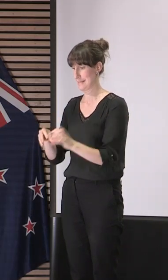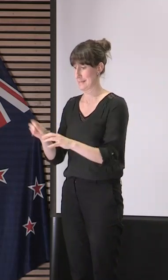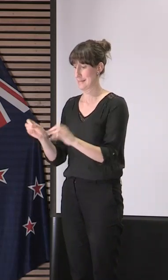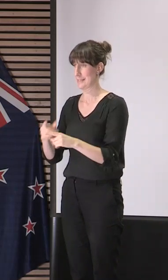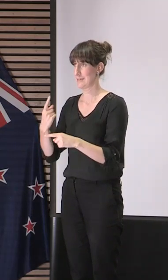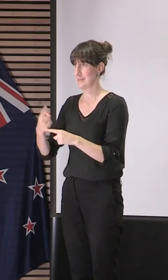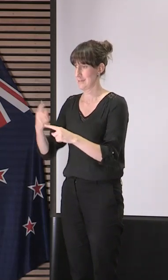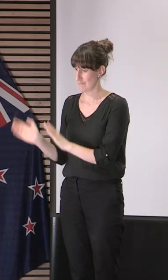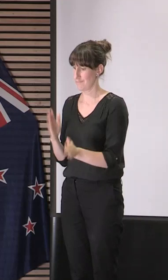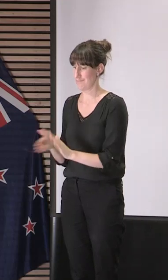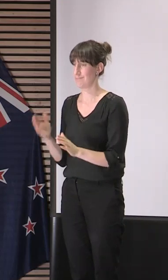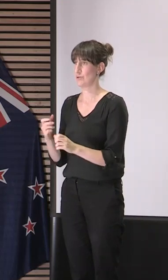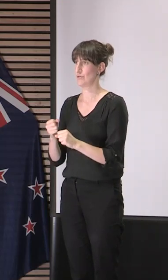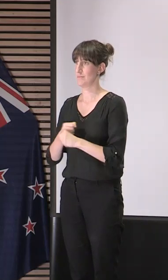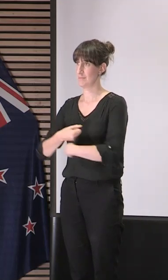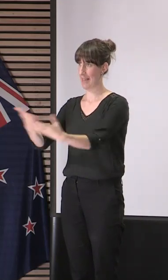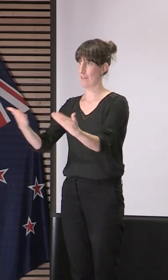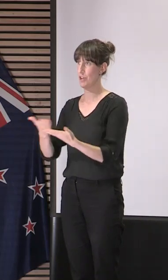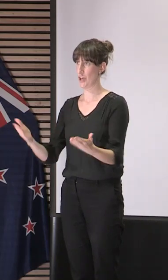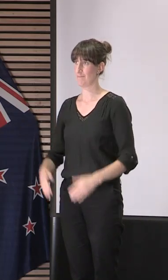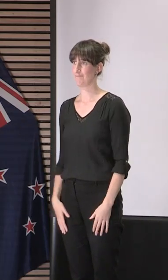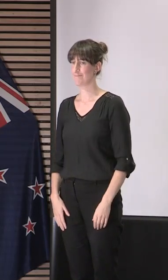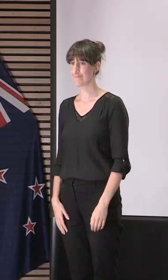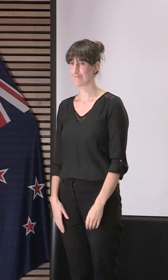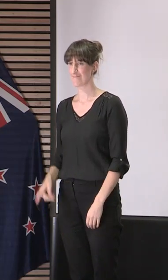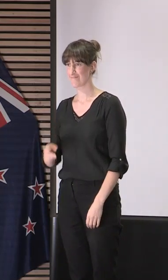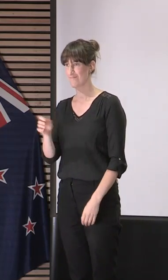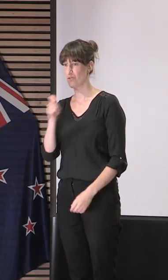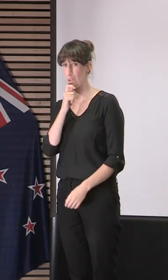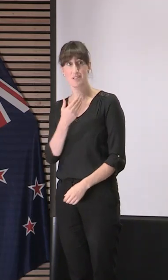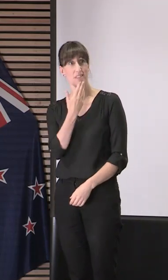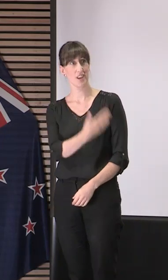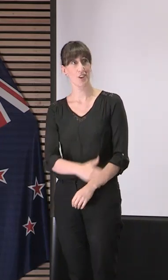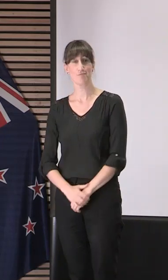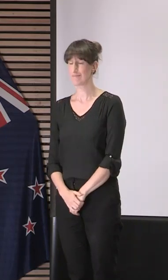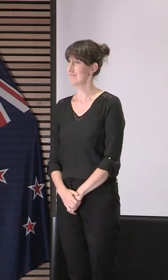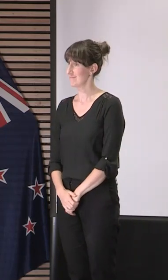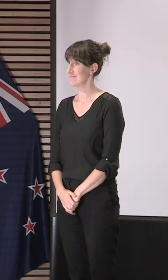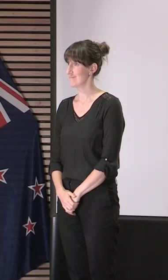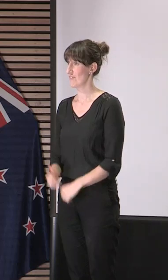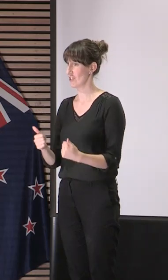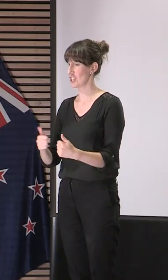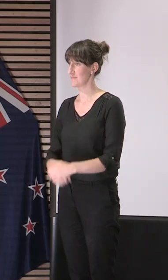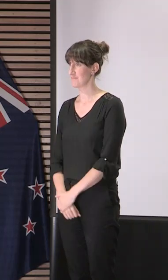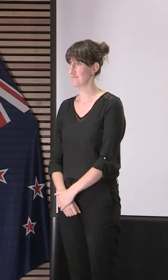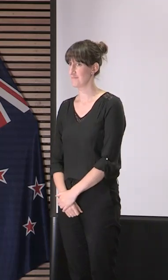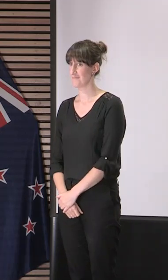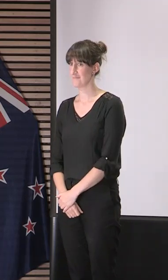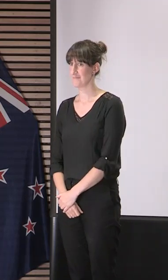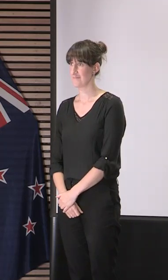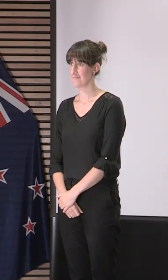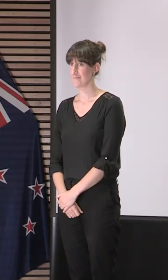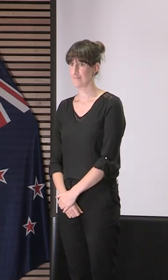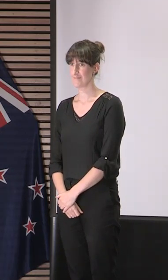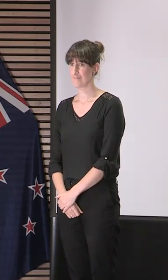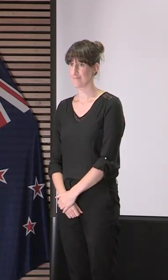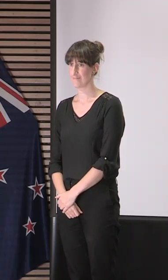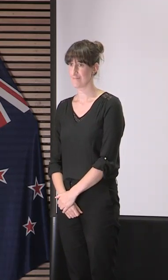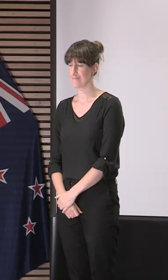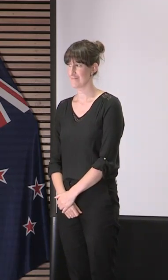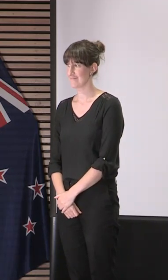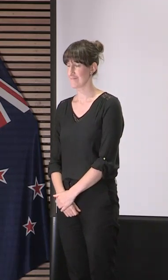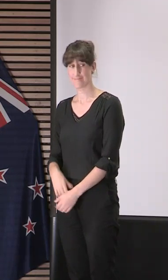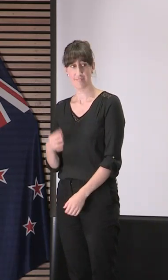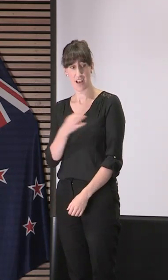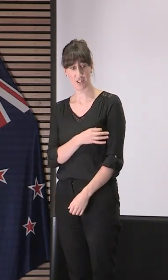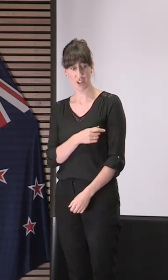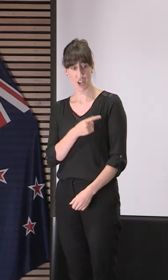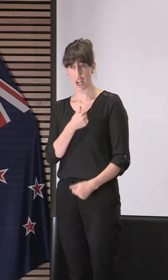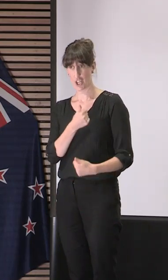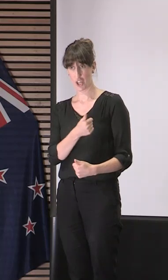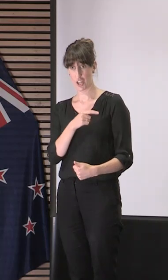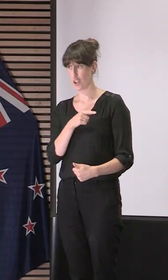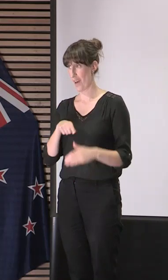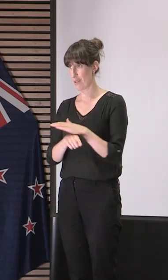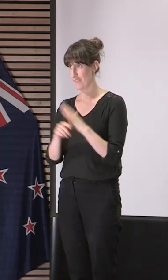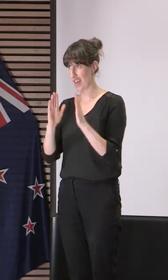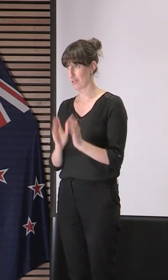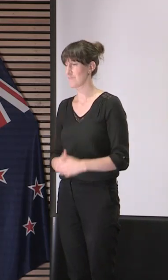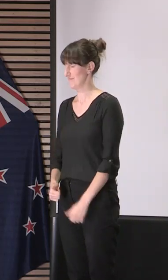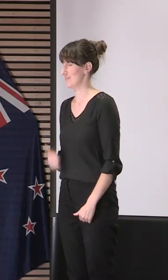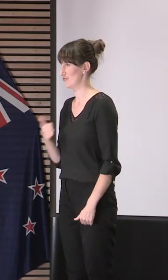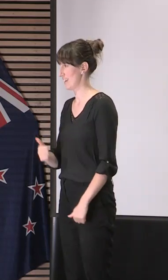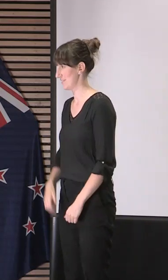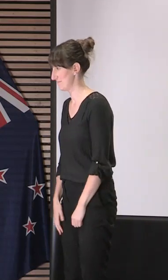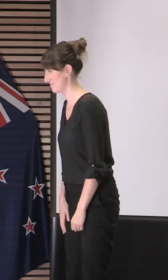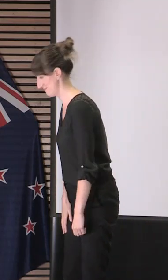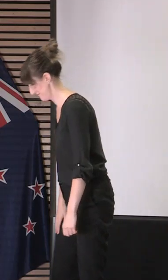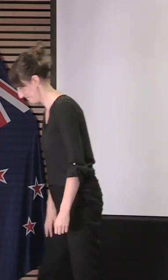putting together up to 500,000